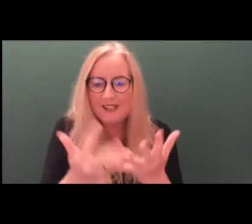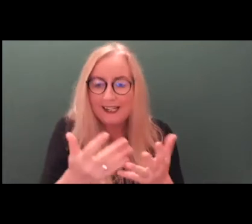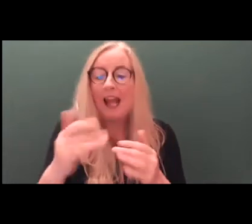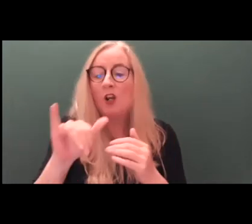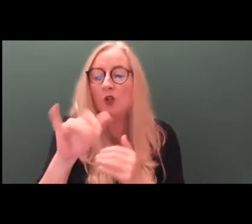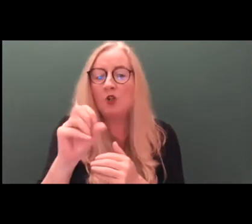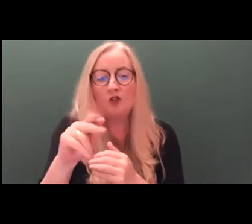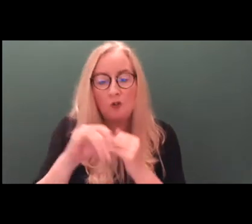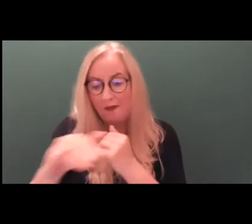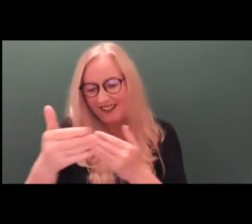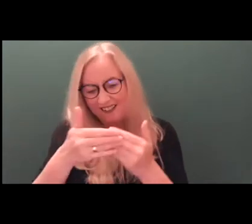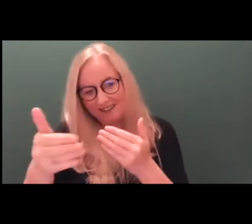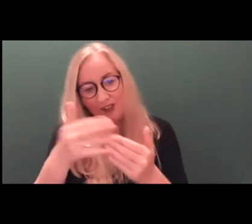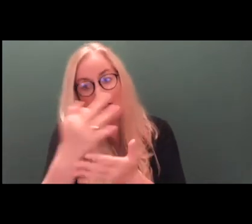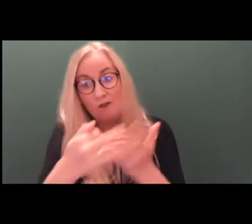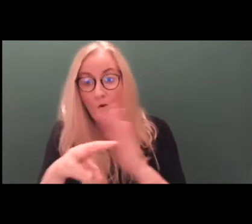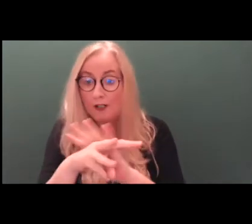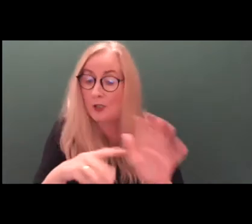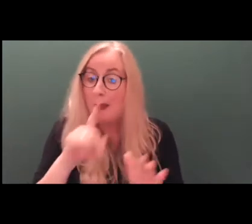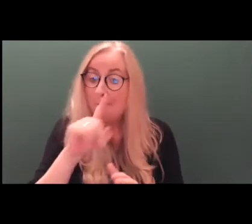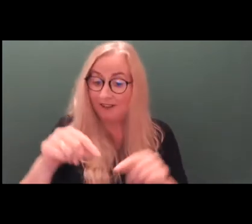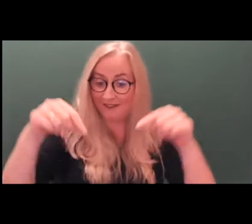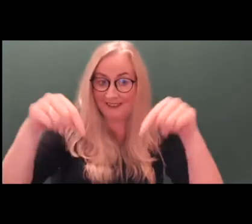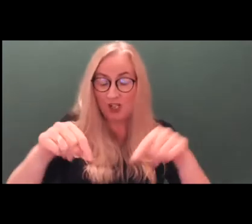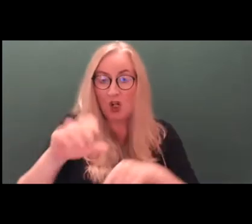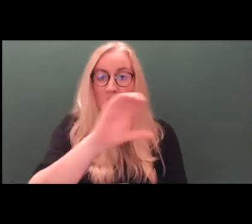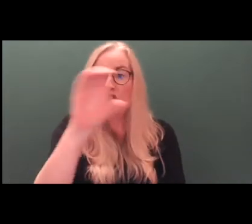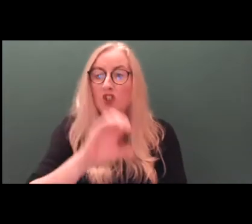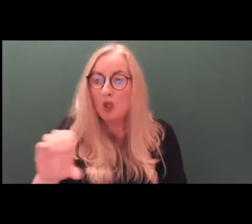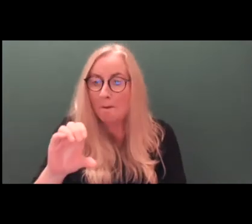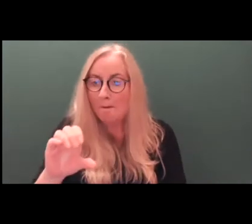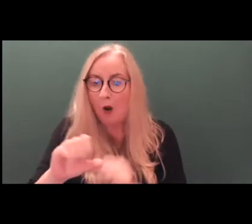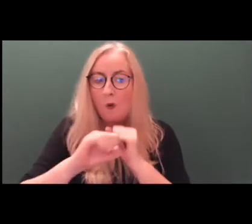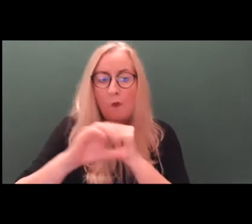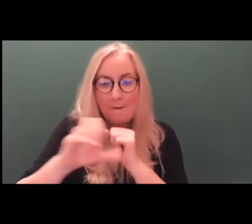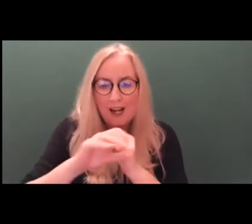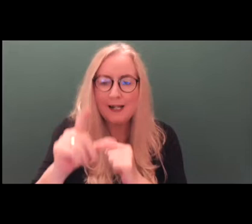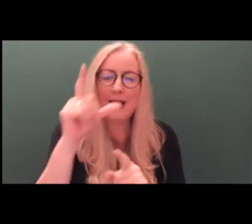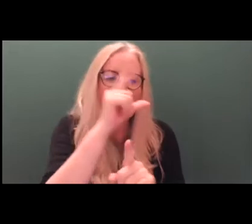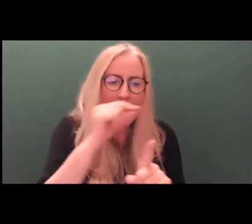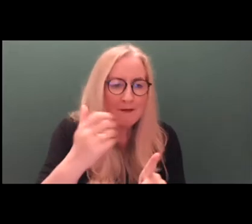weeks. However as this is a Zoom webinar, the names and the faces of the attendees